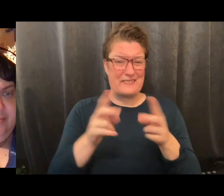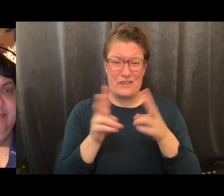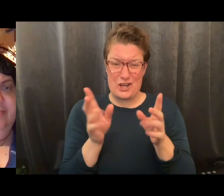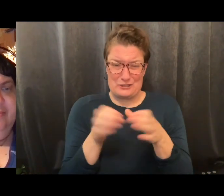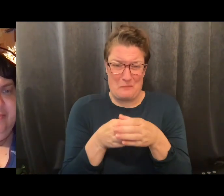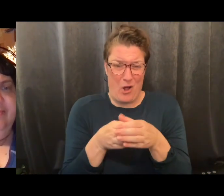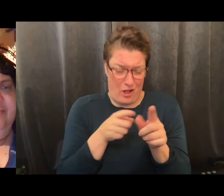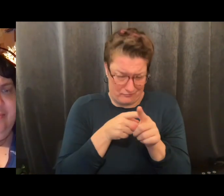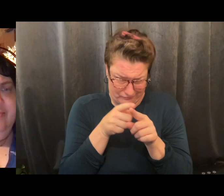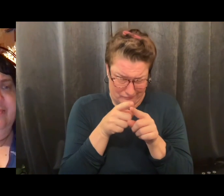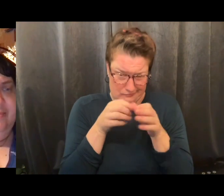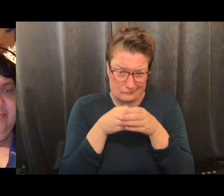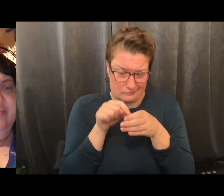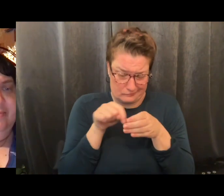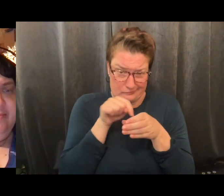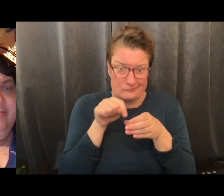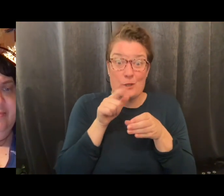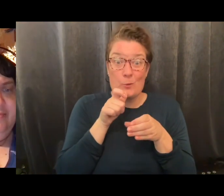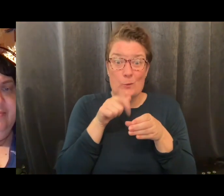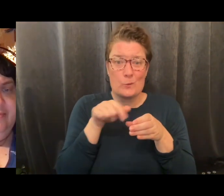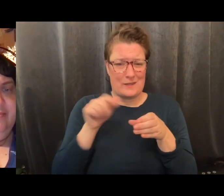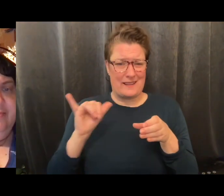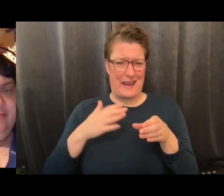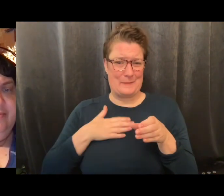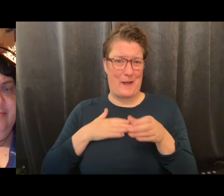that's just been like, oh, my group of friends for 25 years, you know, but